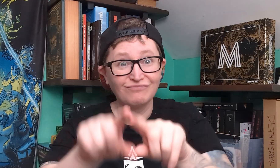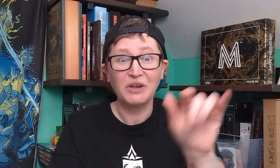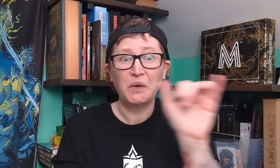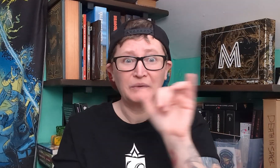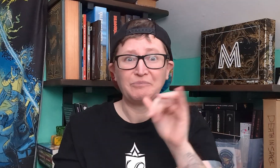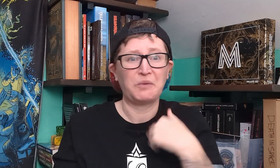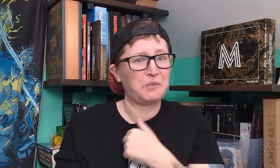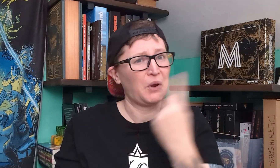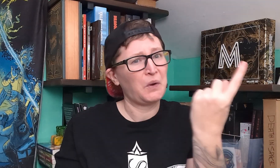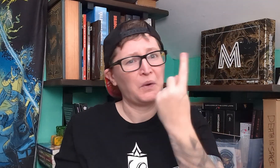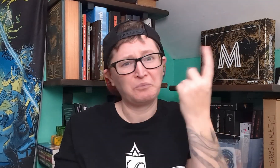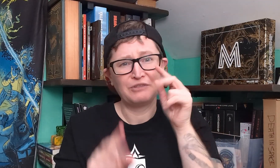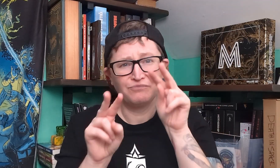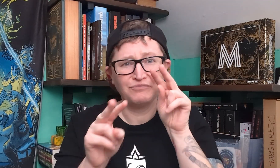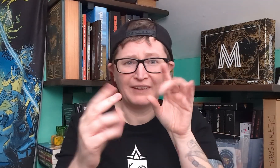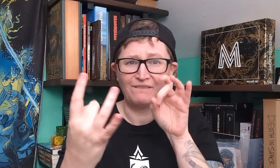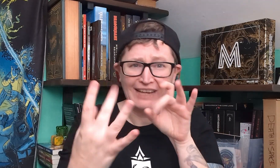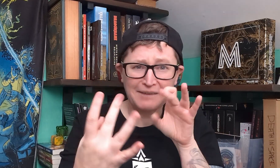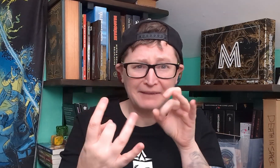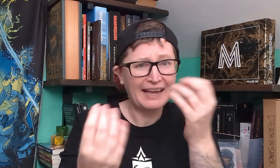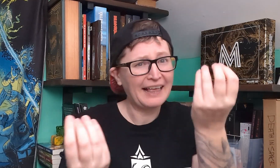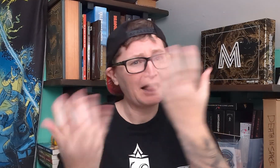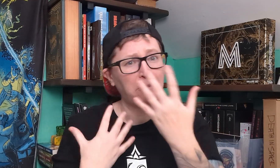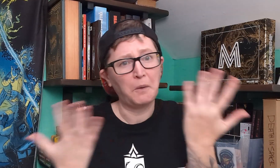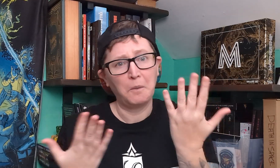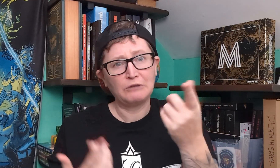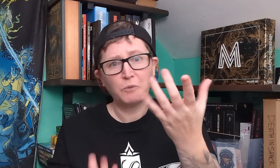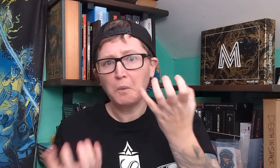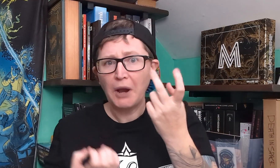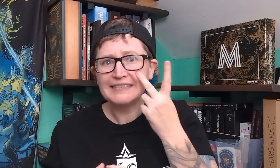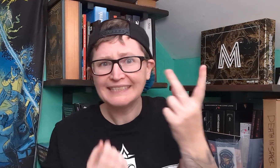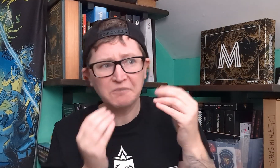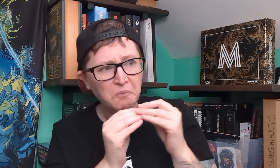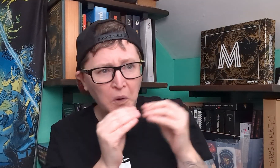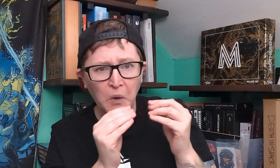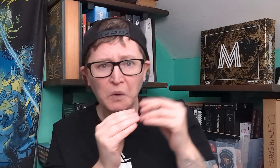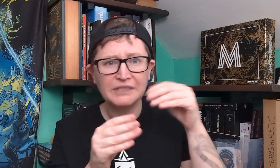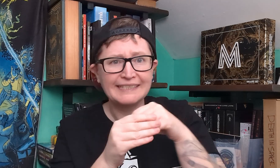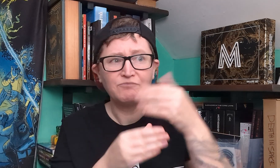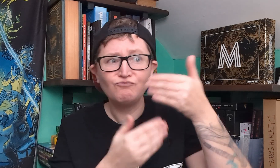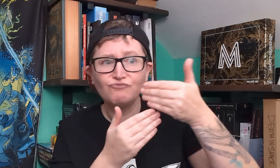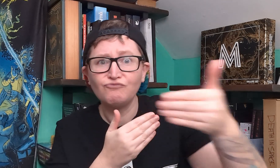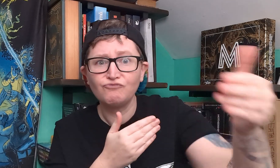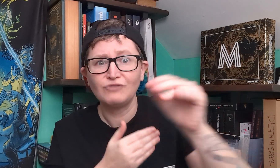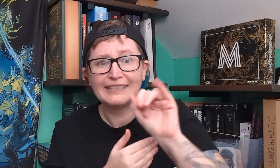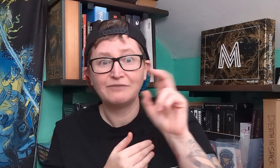Also we always appreciate feedback, so let us know what you would like to see in future issues.